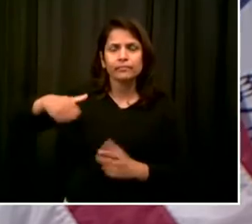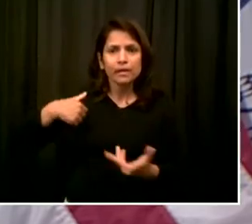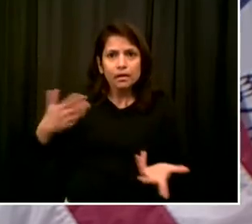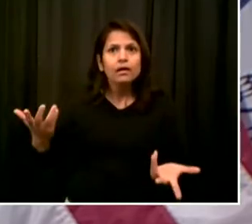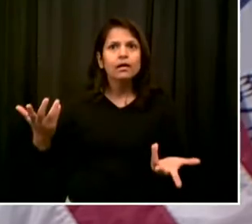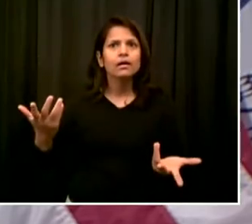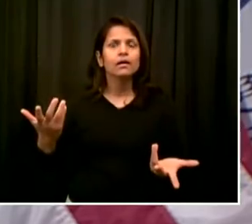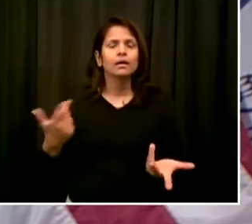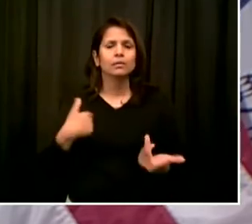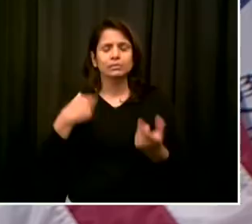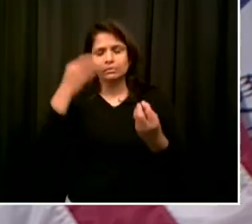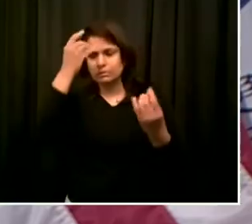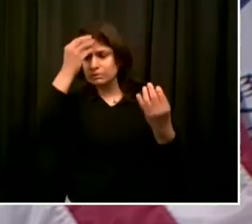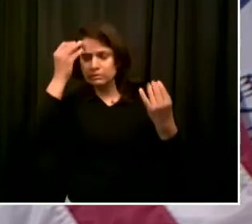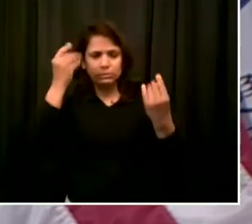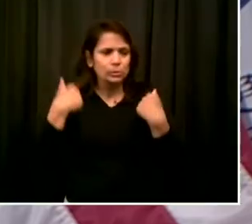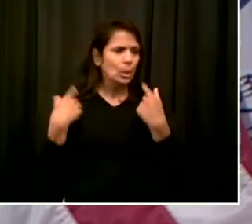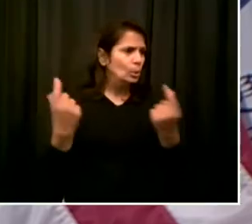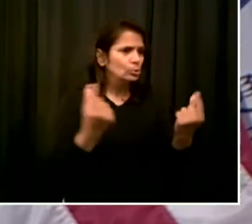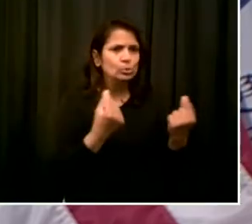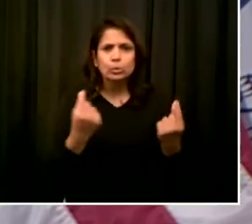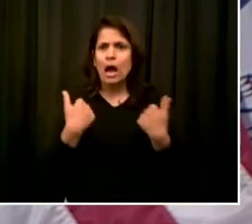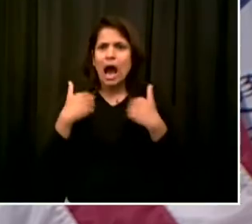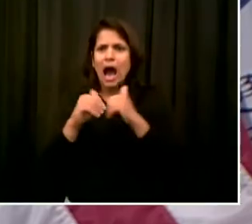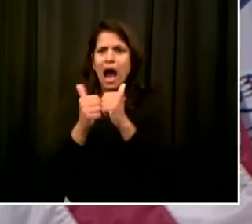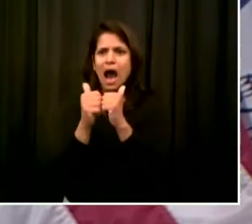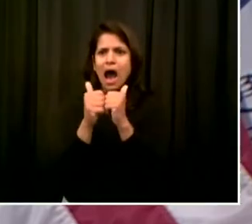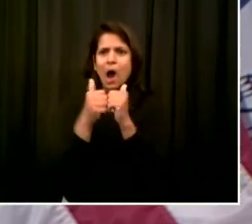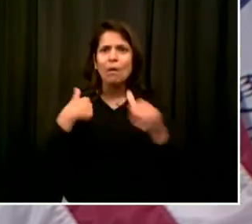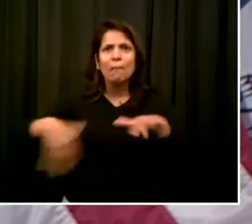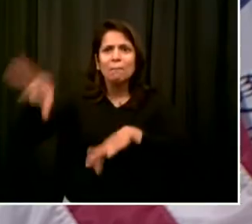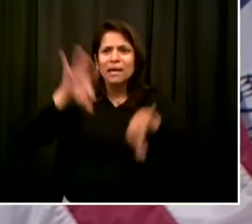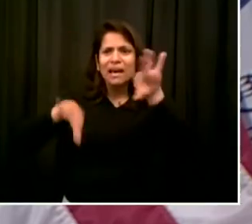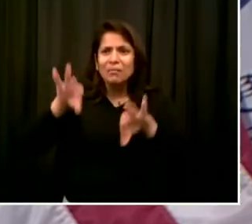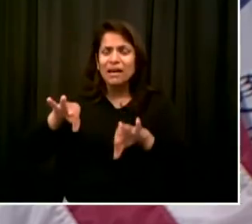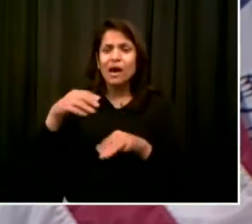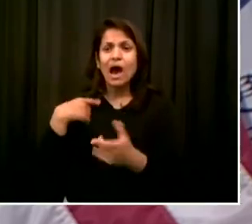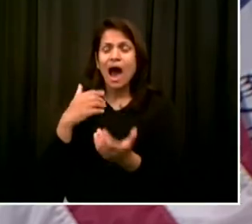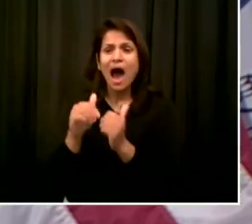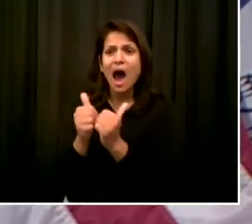DOLLARS OF LABOR SAVINGS. HOPEFULLY WCAE N AVERT LYOAF. FS T I ISNOT A GIVEN.